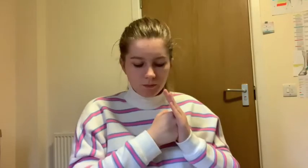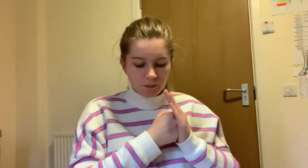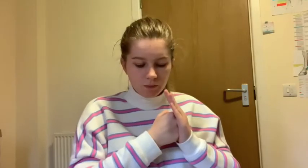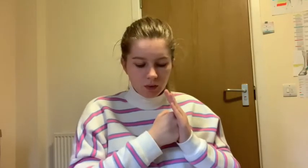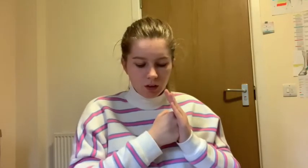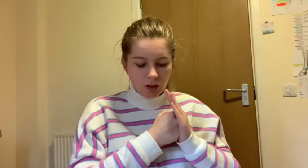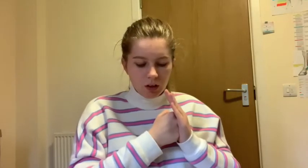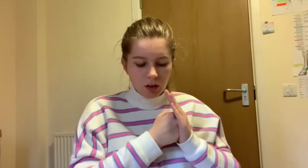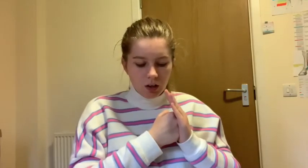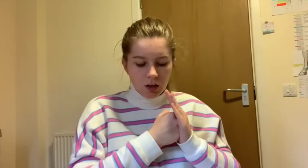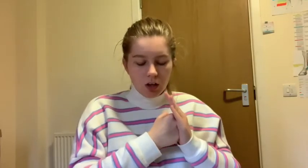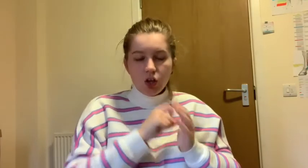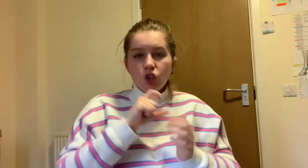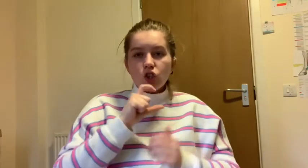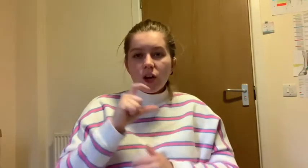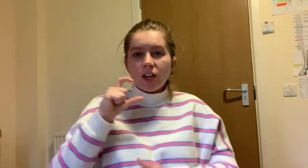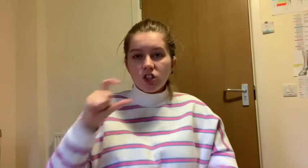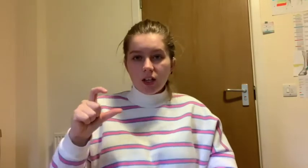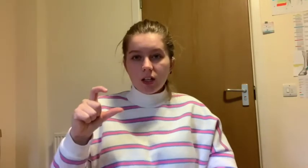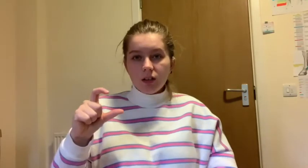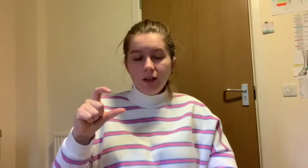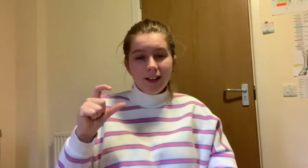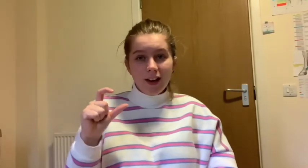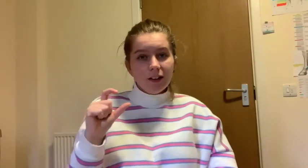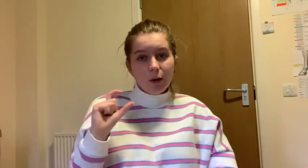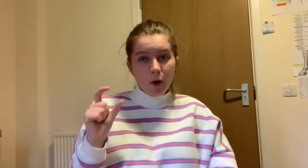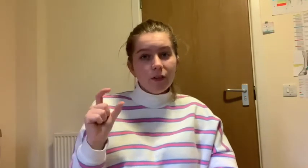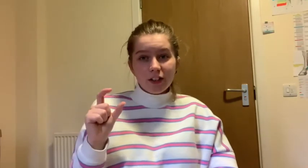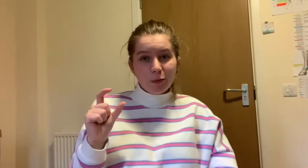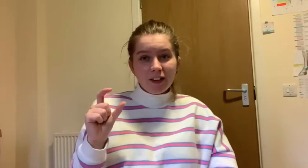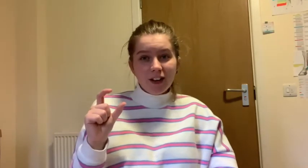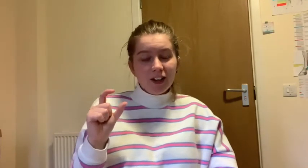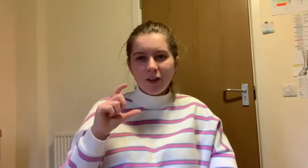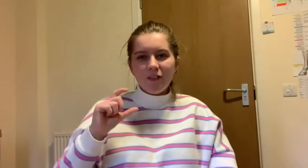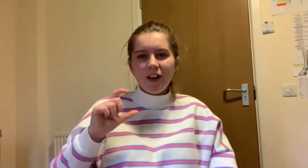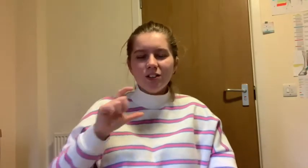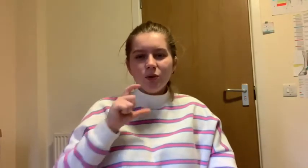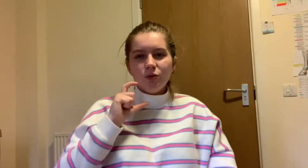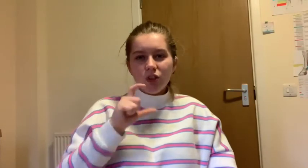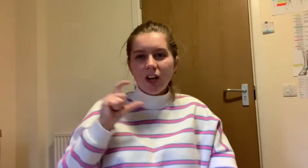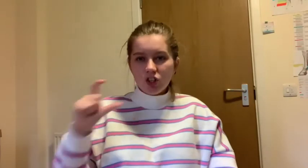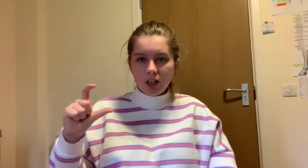"Cha ching" again I'm not finger spelling that "Cha ching".